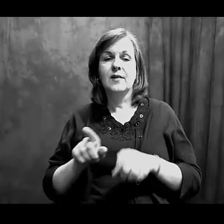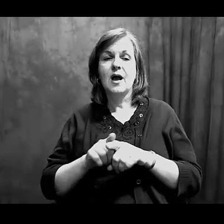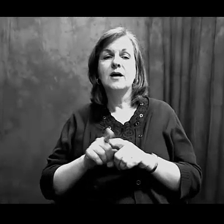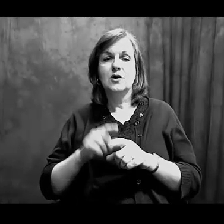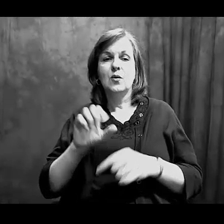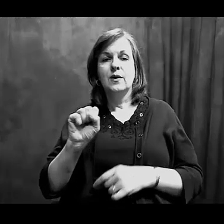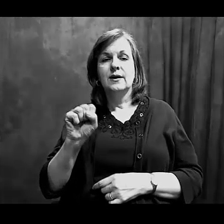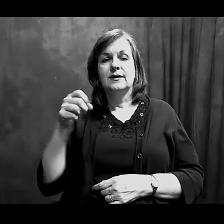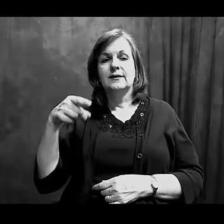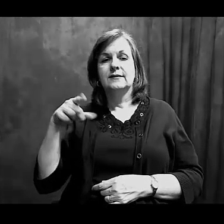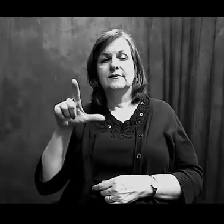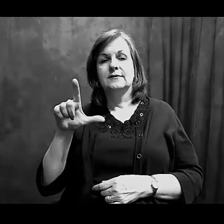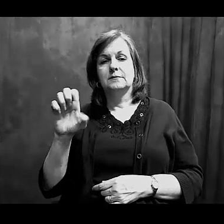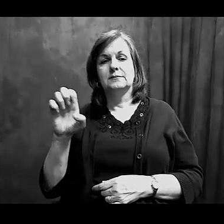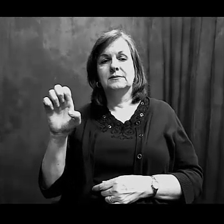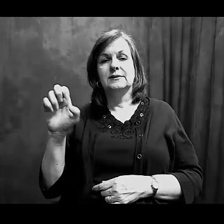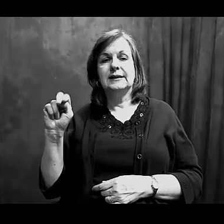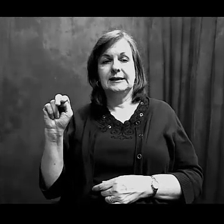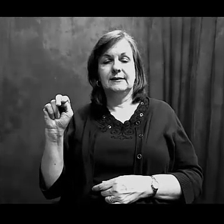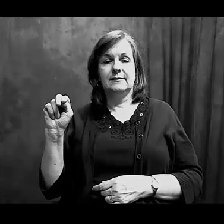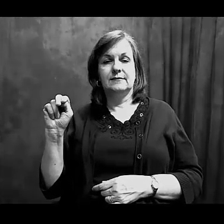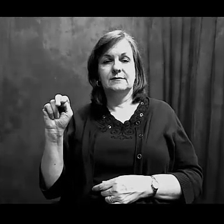we also look at your spleen